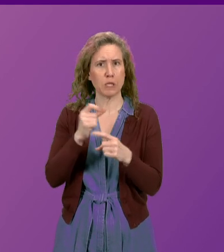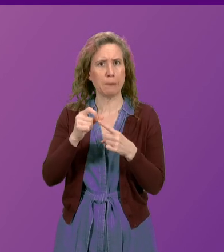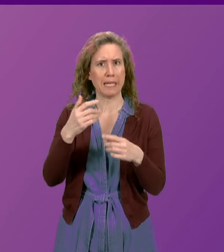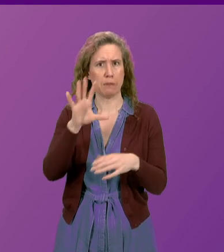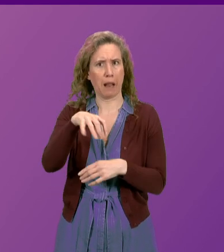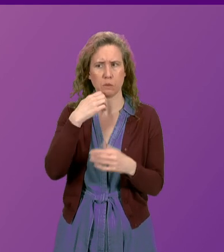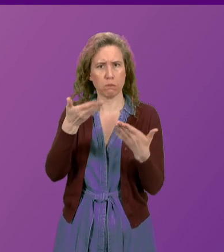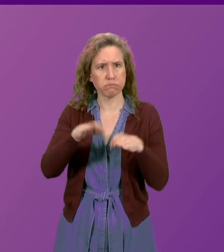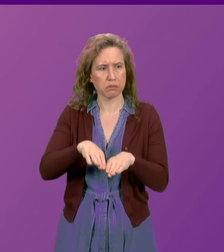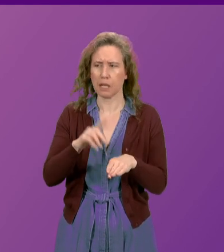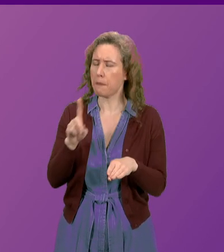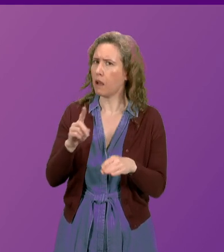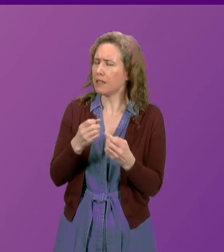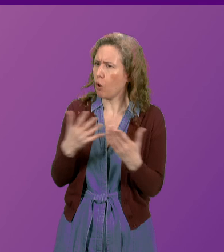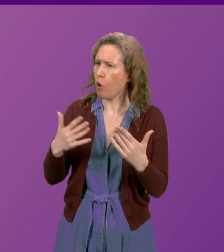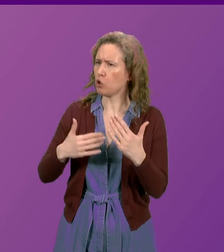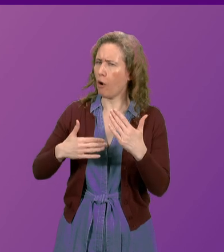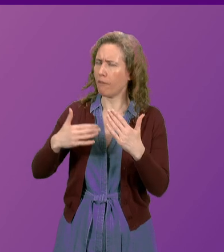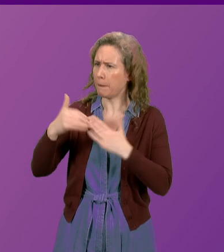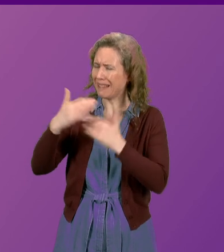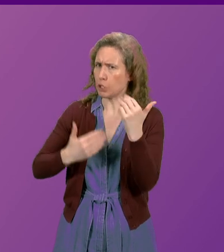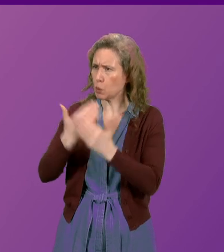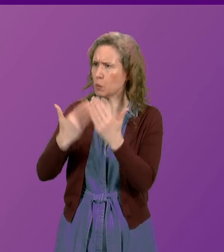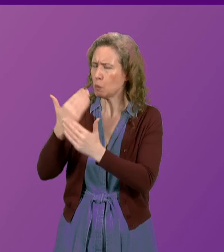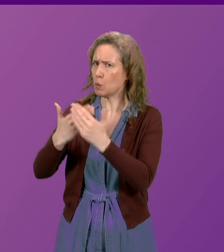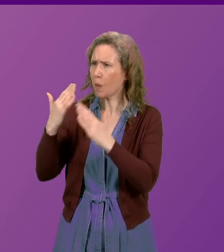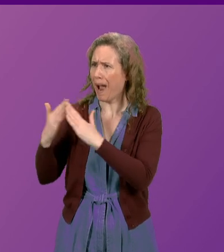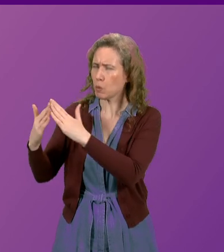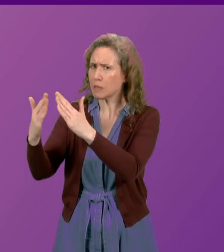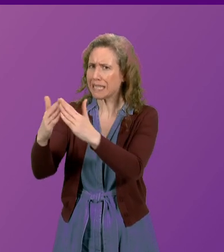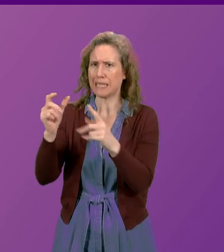increase in house building, and therefore in population, in Penicuik and the surrounding area?